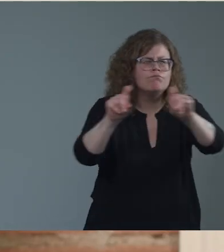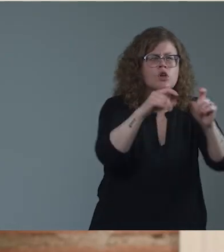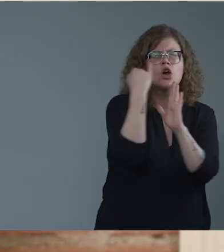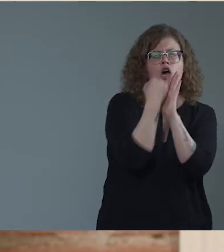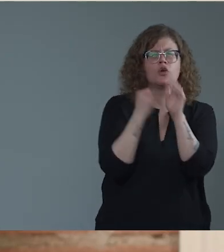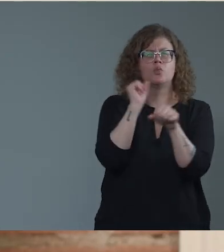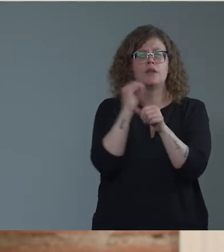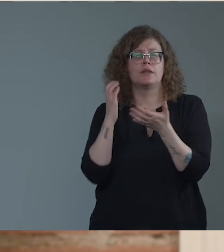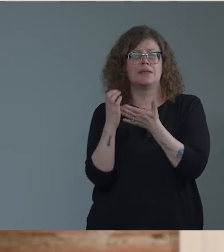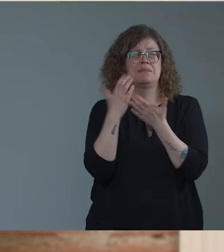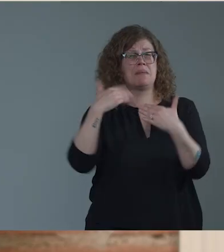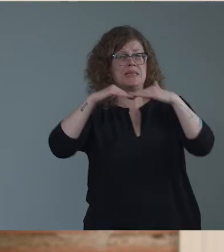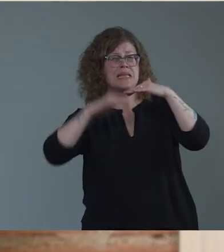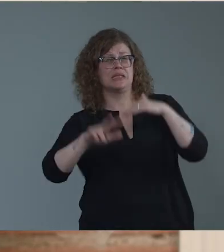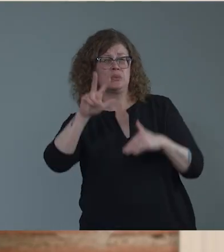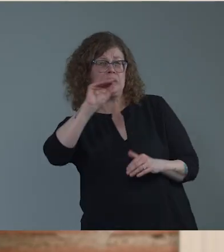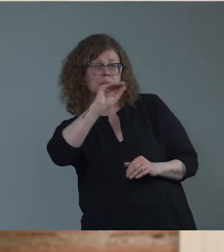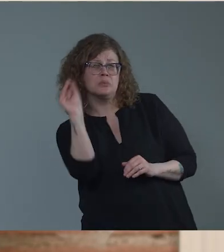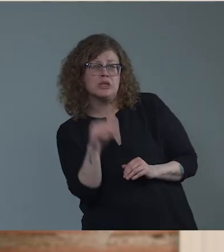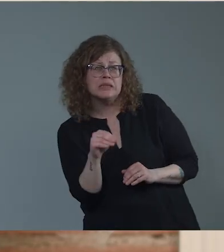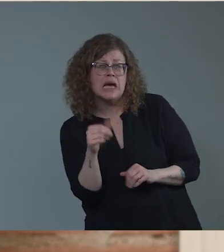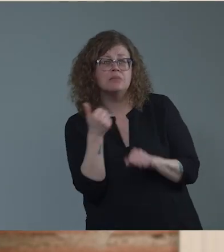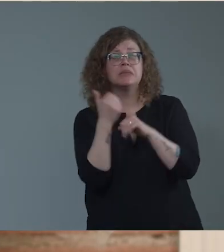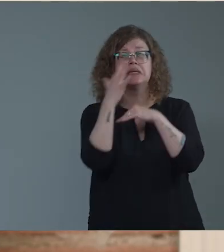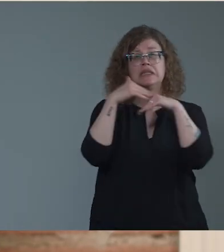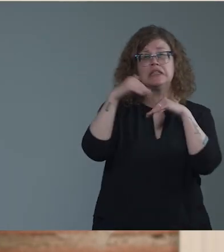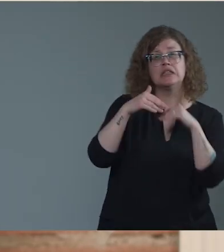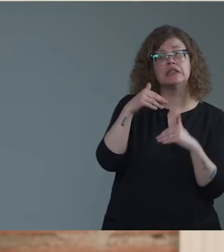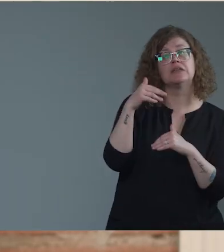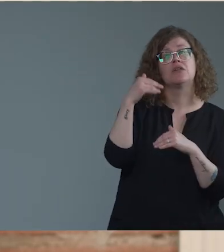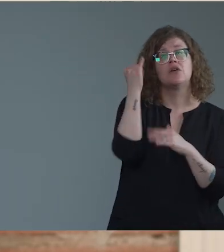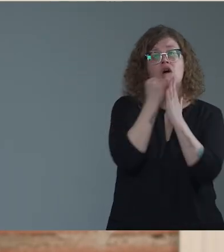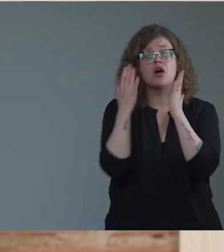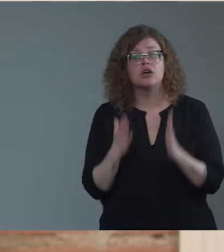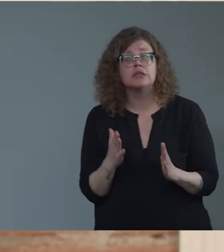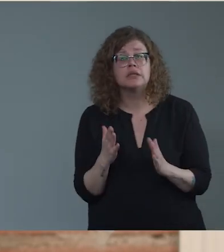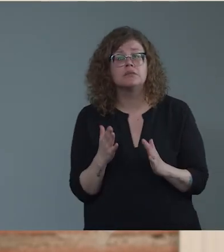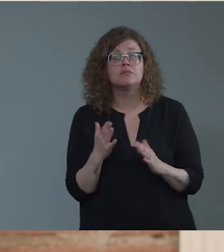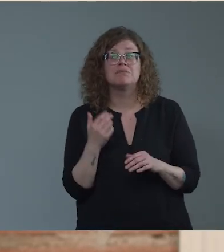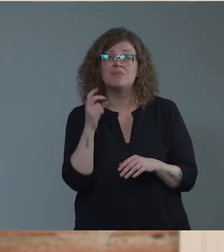as we go along and ways to do that, but a lot of community engagement can be done around a need or an issue in a community,